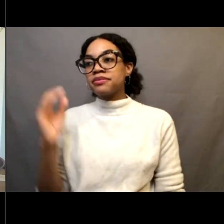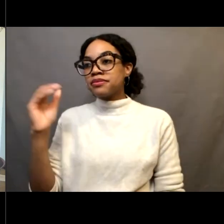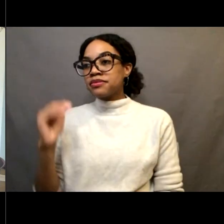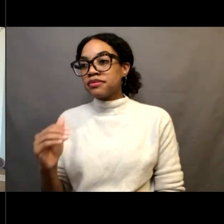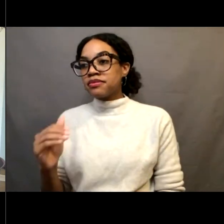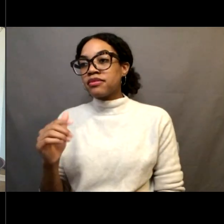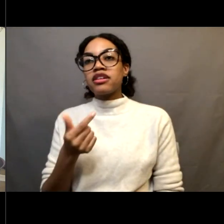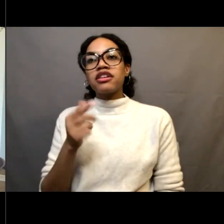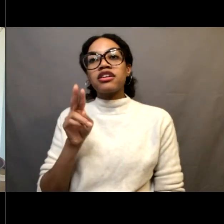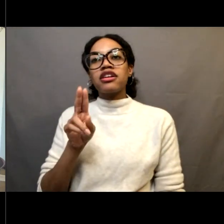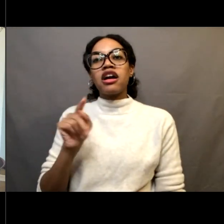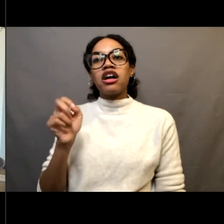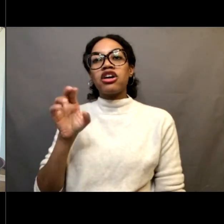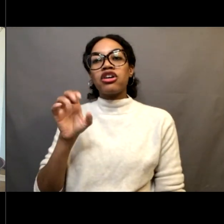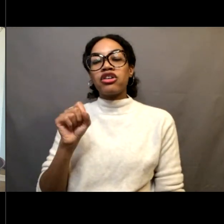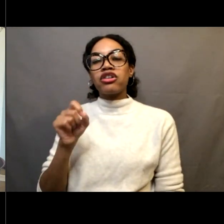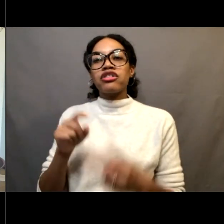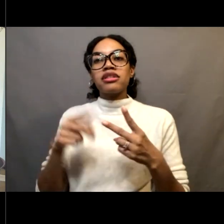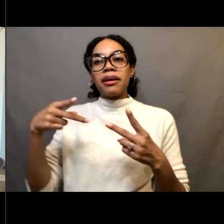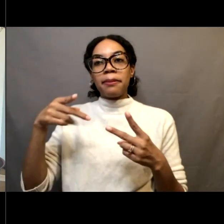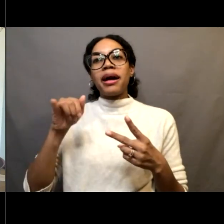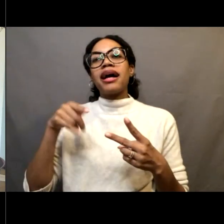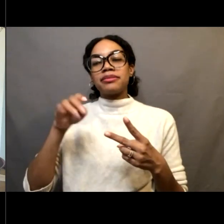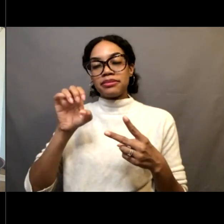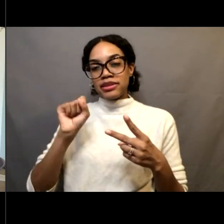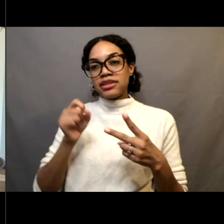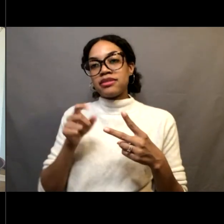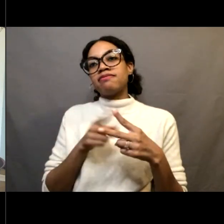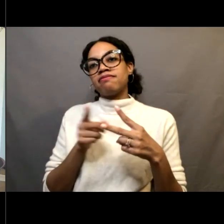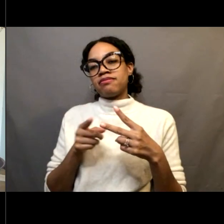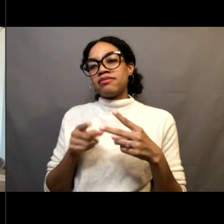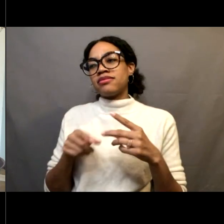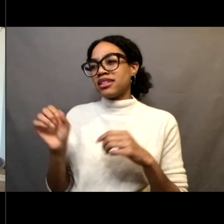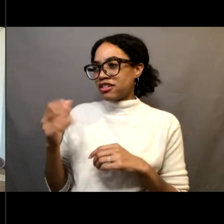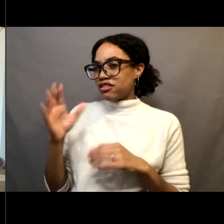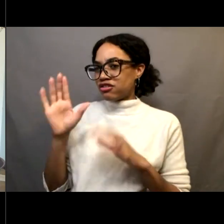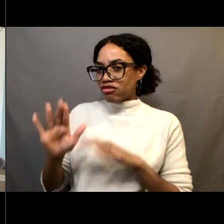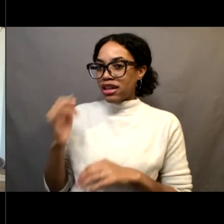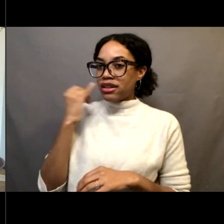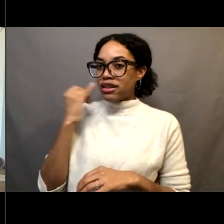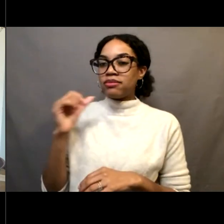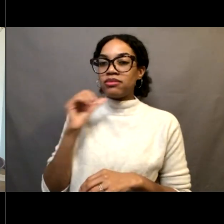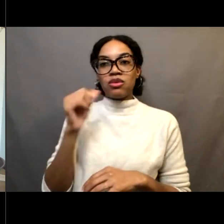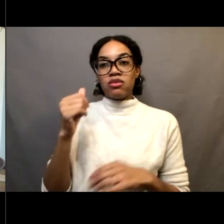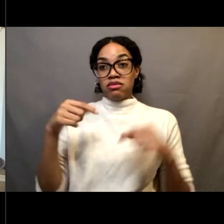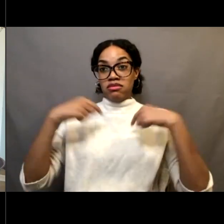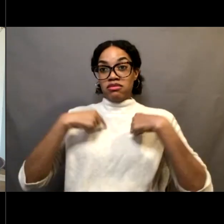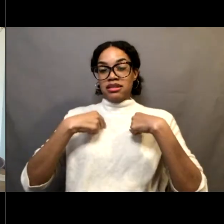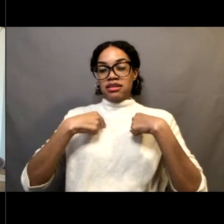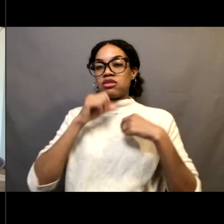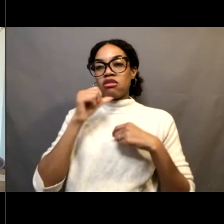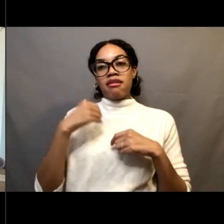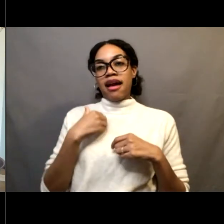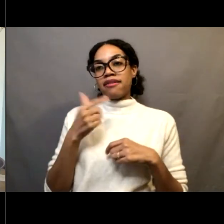Oh, yeah, gutters are great. We actually don't have gutters on our house right now and it's really a problem when it rains 'cause